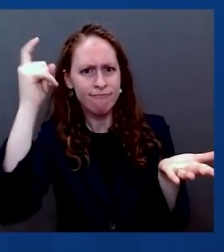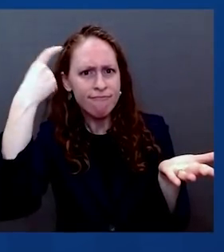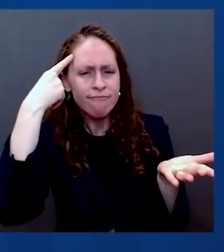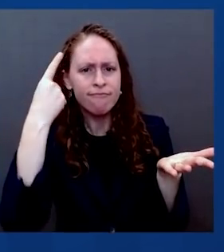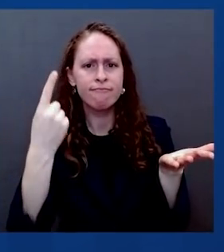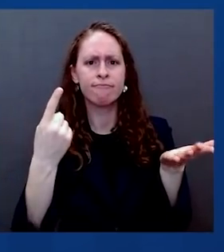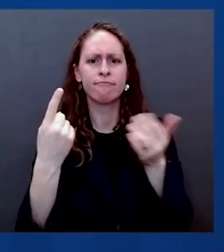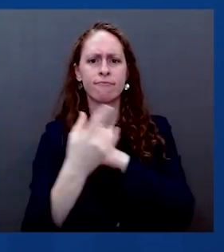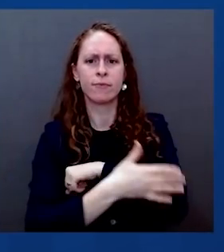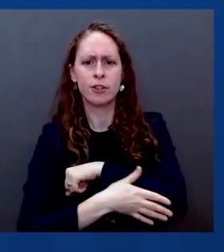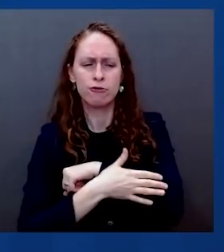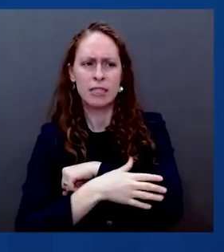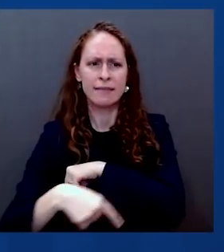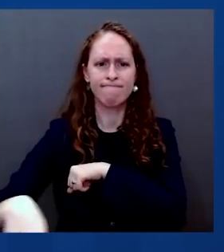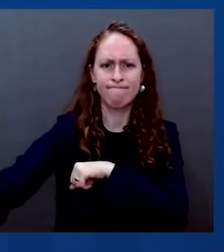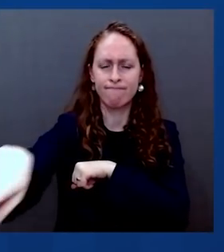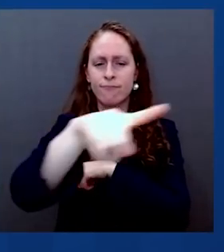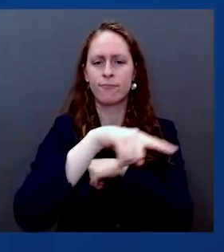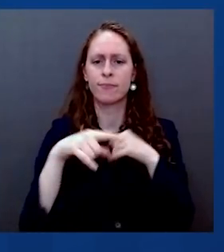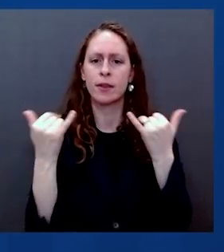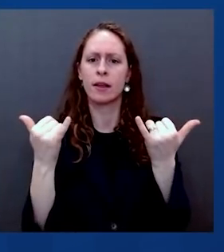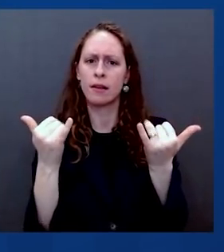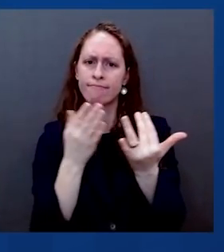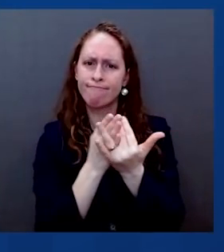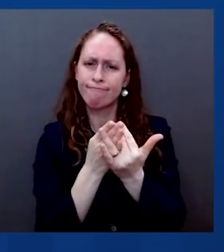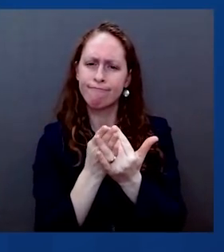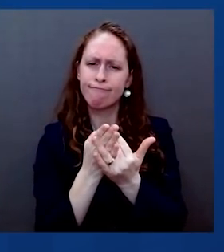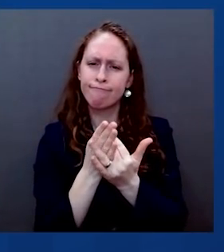love good, and establish justice in the gate."